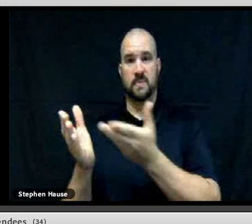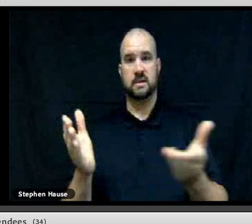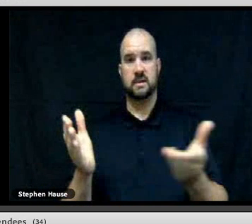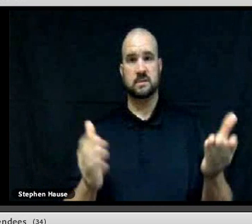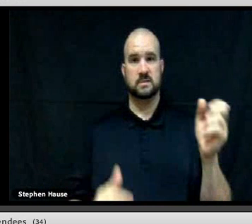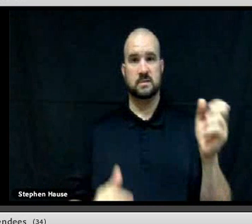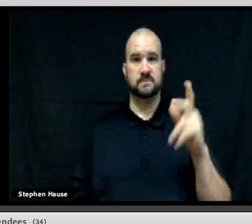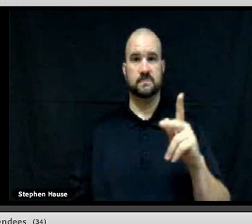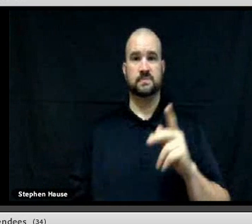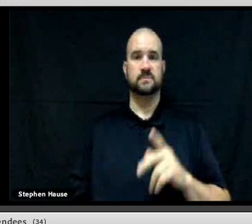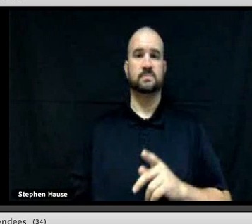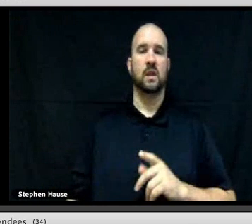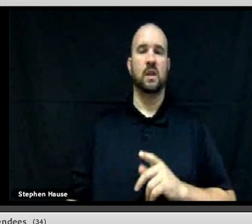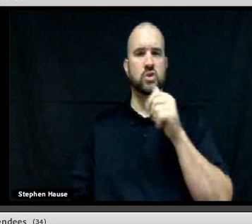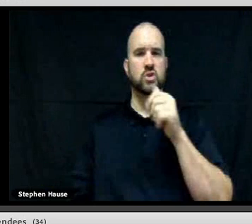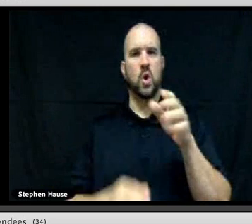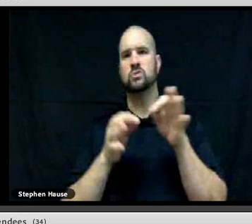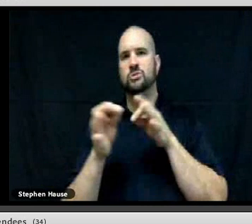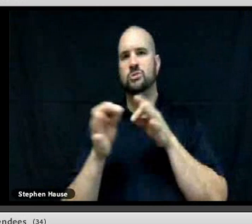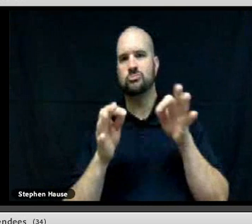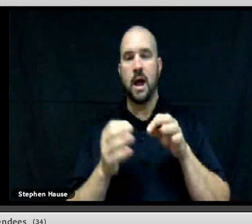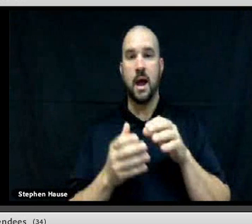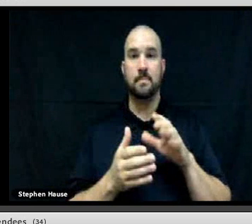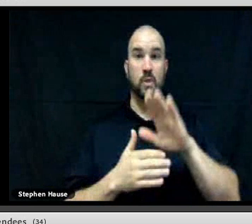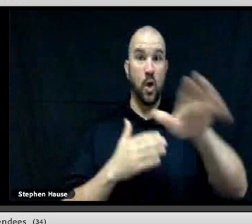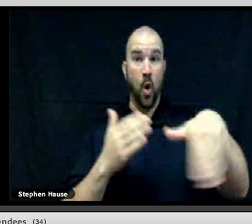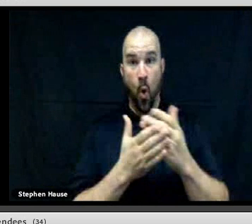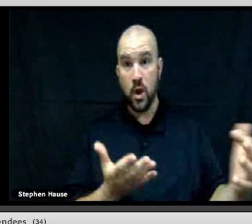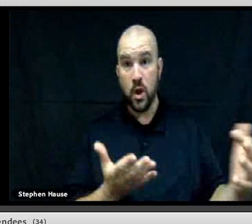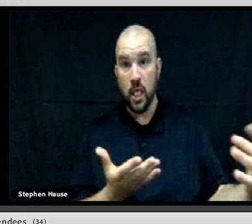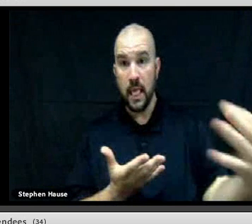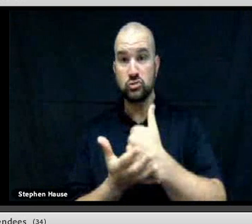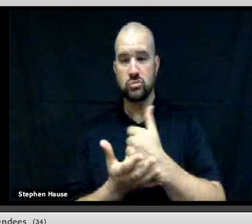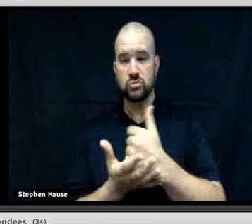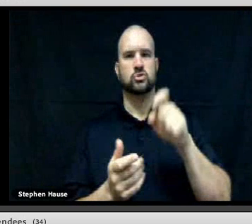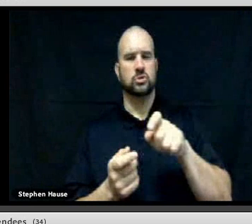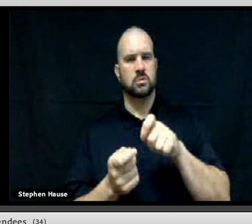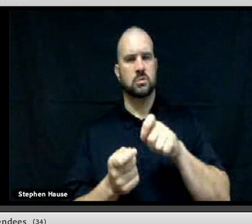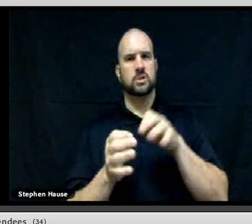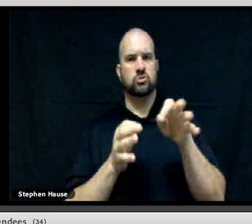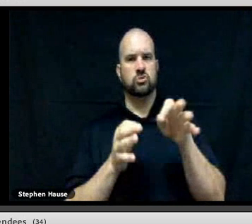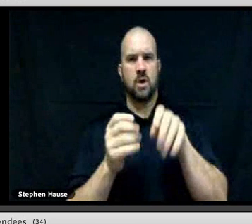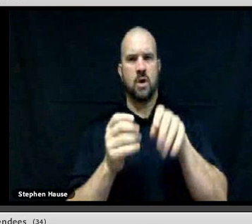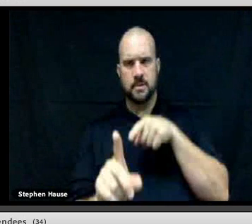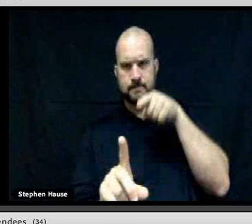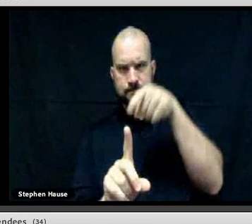you should be describing the object in question. Um, because again, it's going to be presented in a context